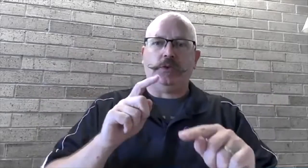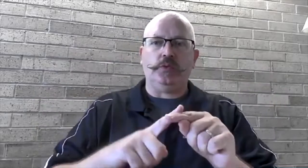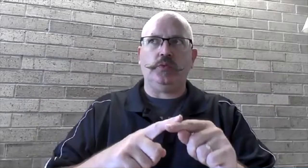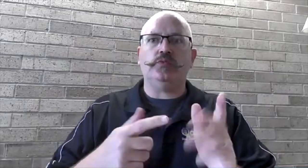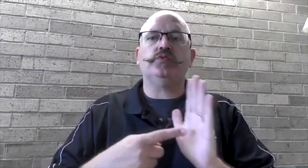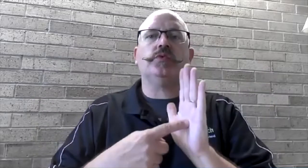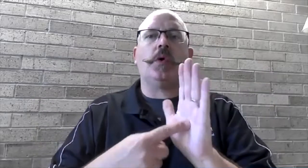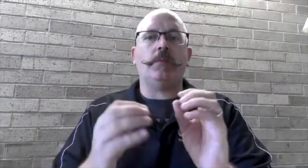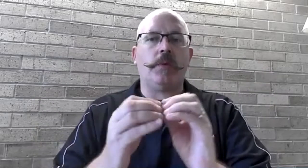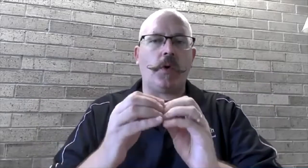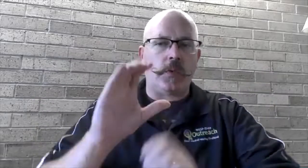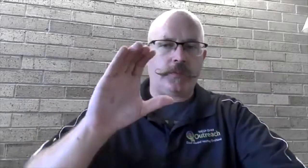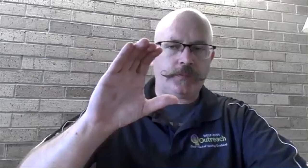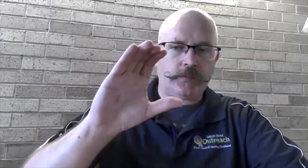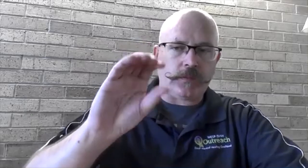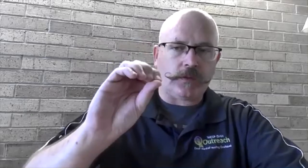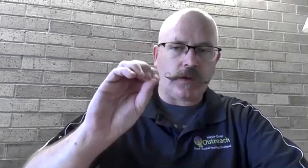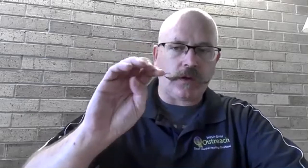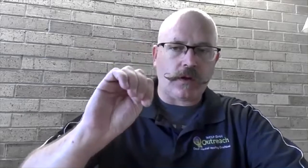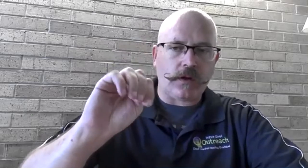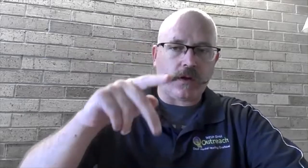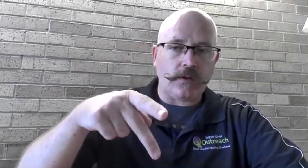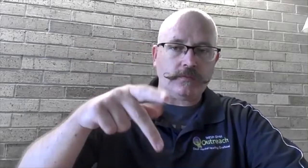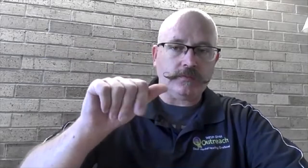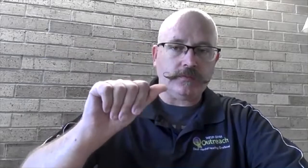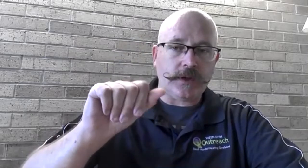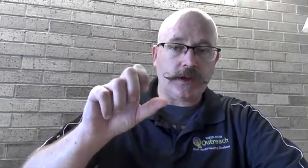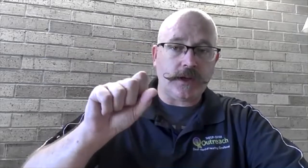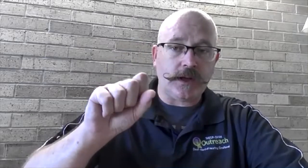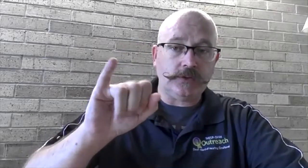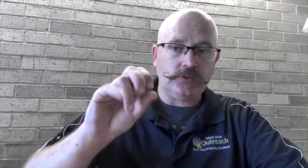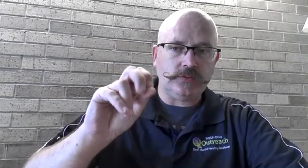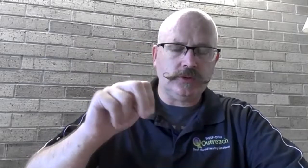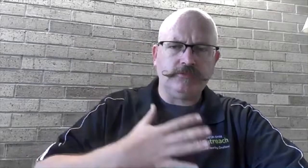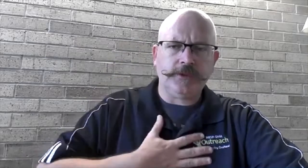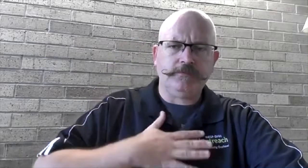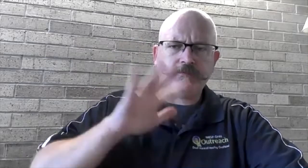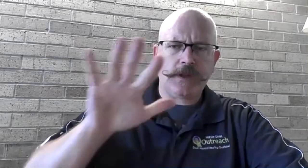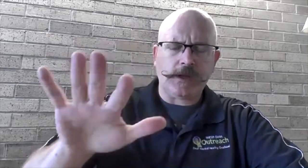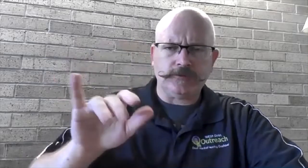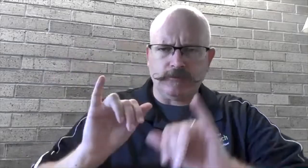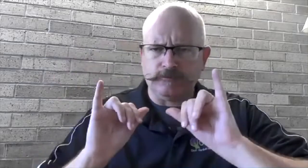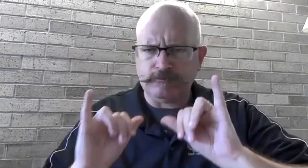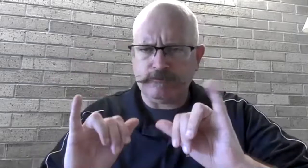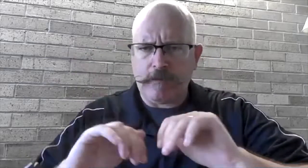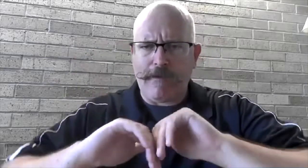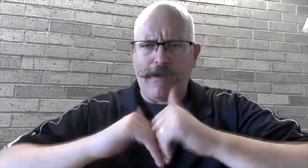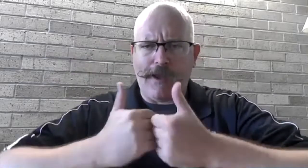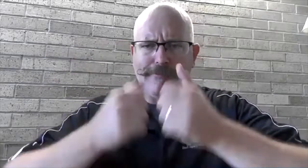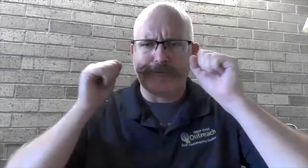social media shares. But I really feel that we need to start showing more compassion.